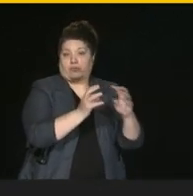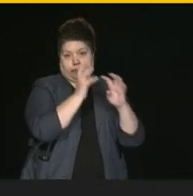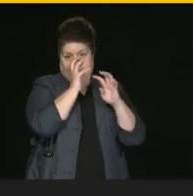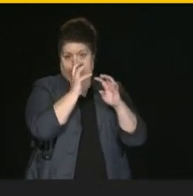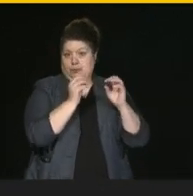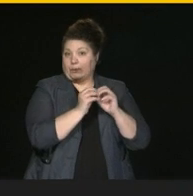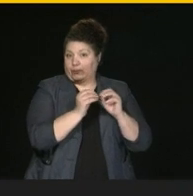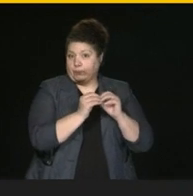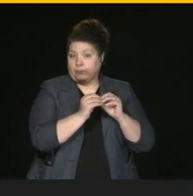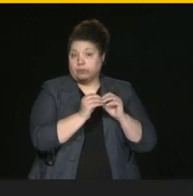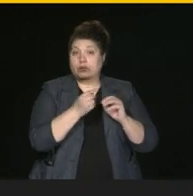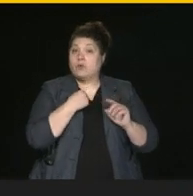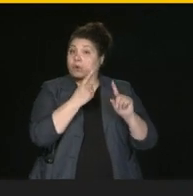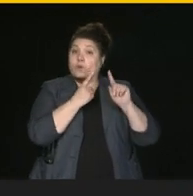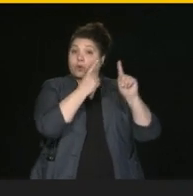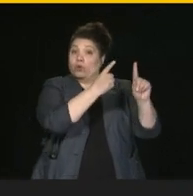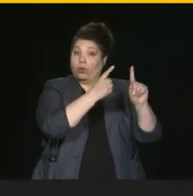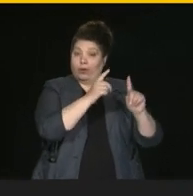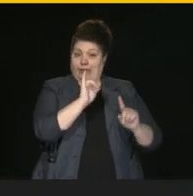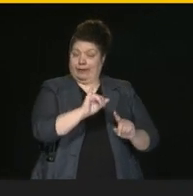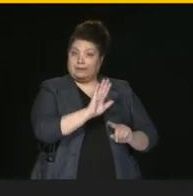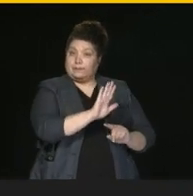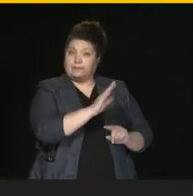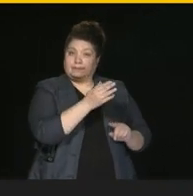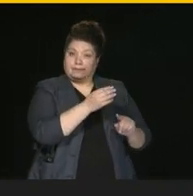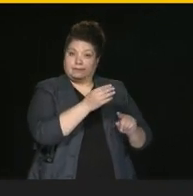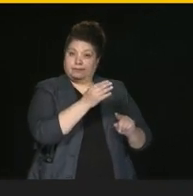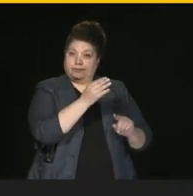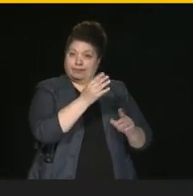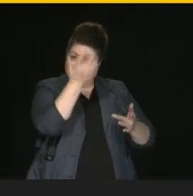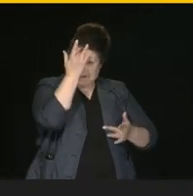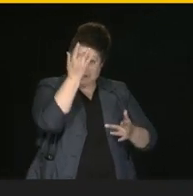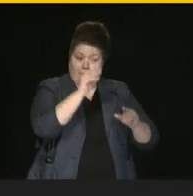REQUIRED SO THAT WE CAN CONTINUE TO AIM FOR THE LOWEST POSSIBLE